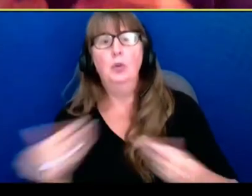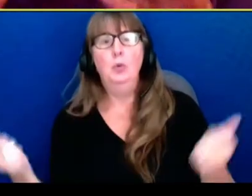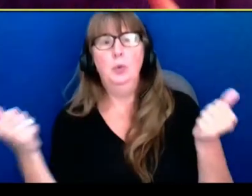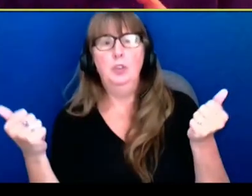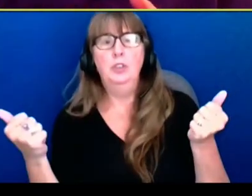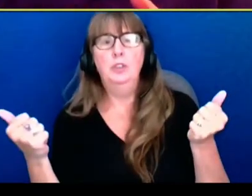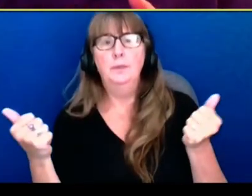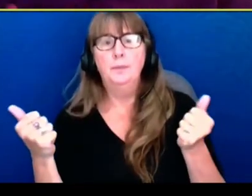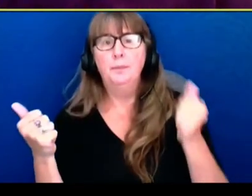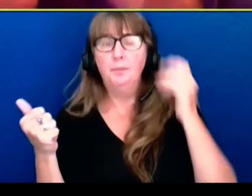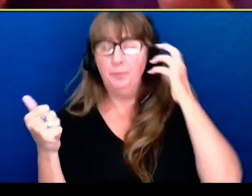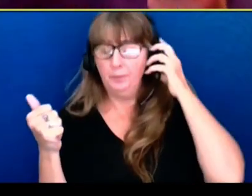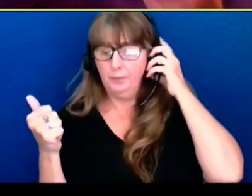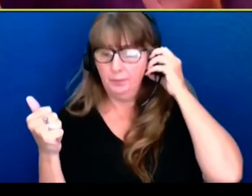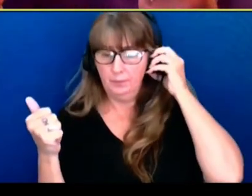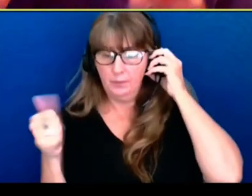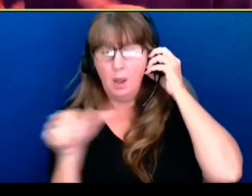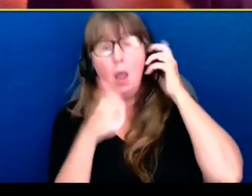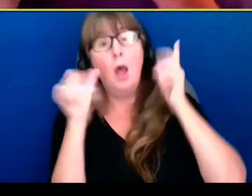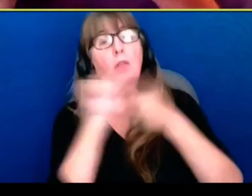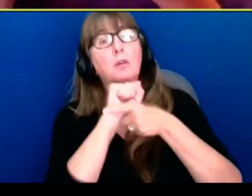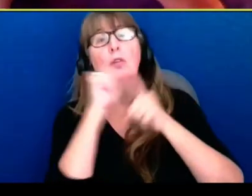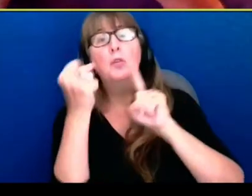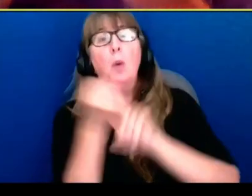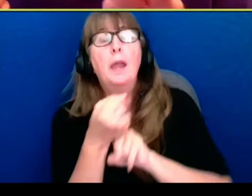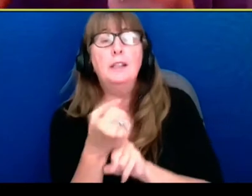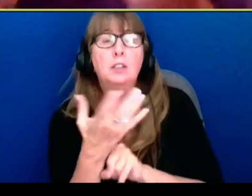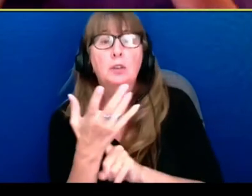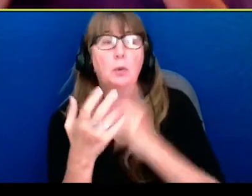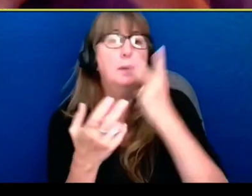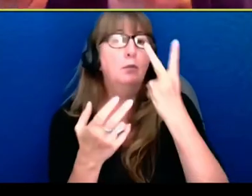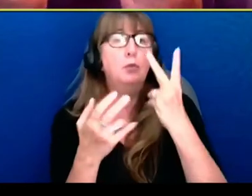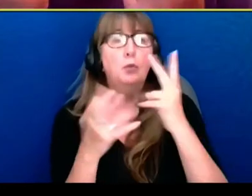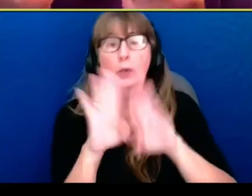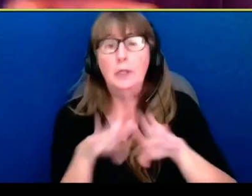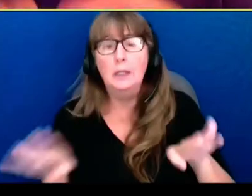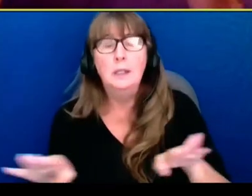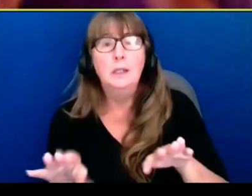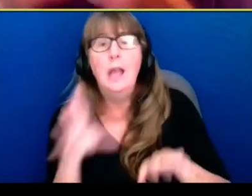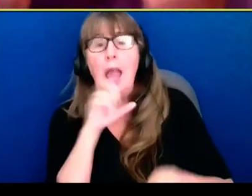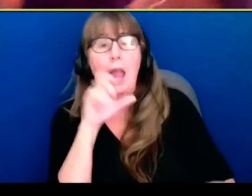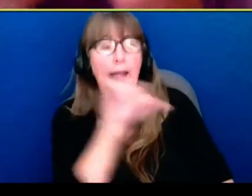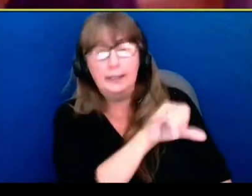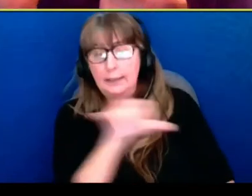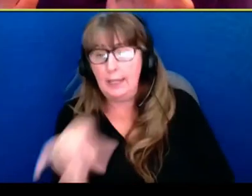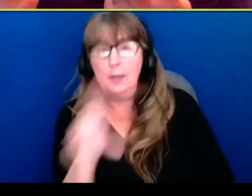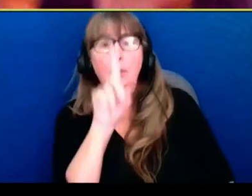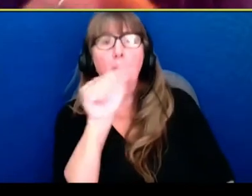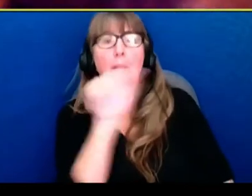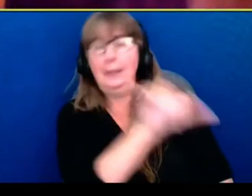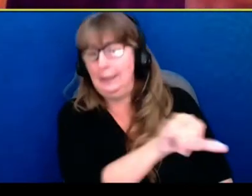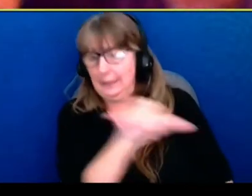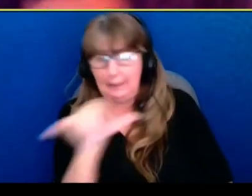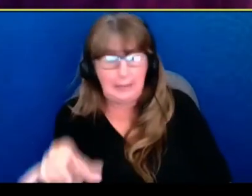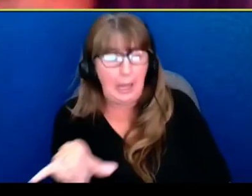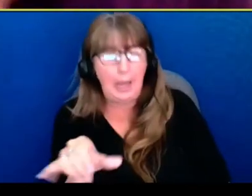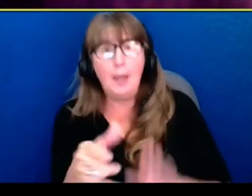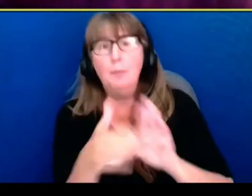All of us have been in situations where we've had two kids. Same age, same disabilities, same disability labels, everything's the same, but